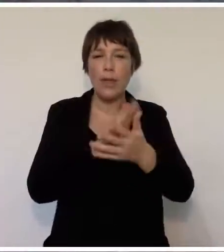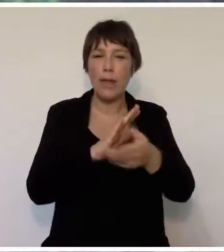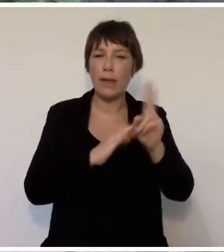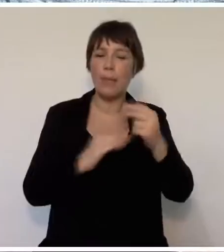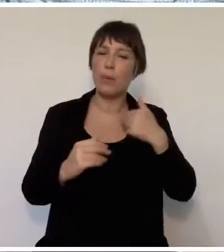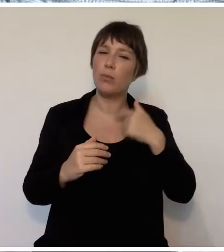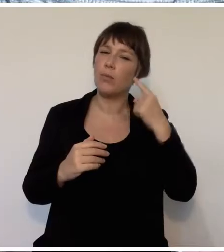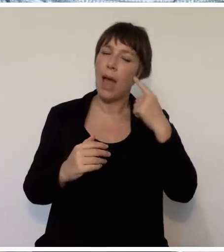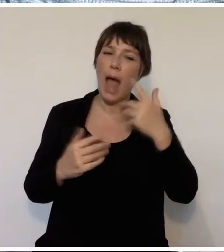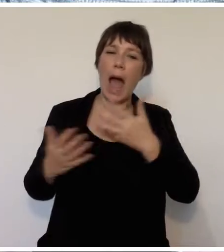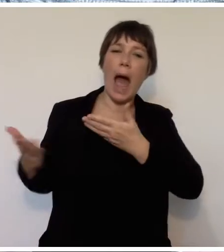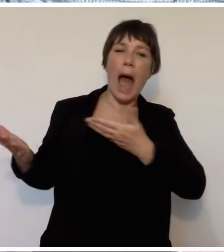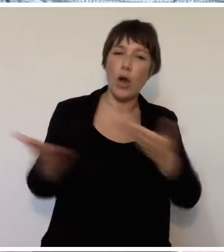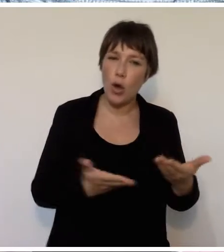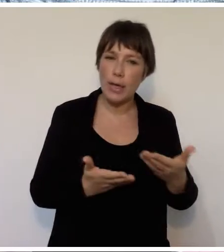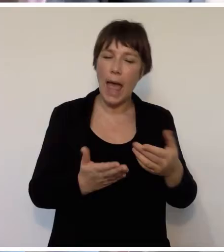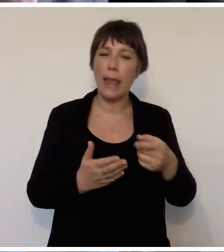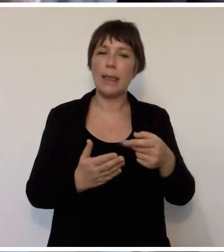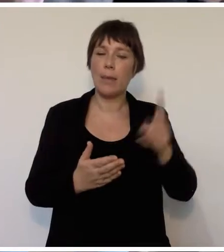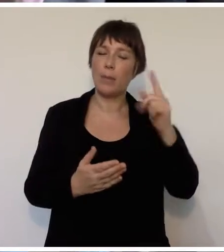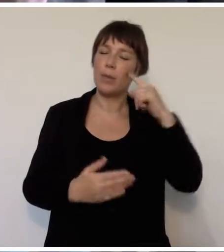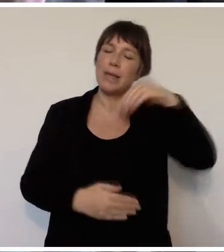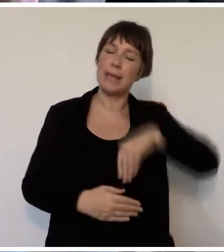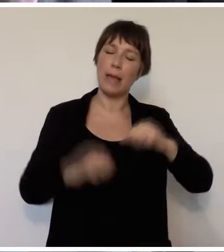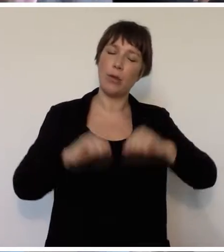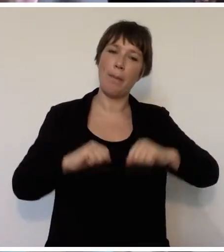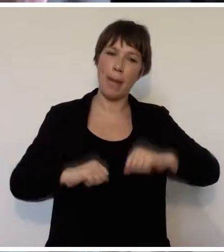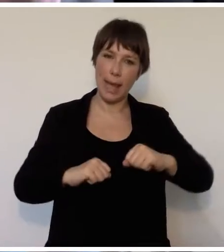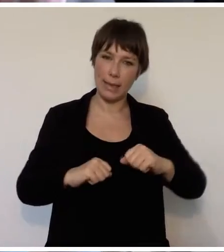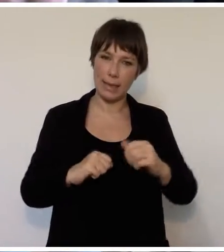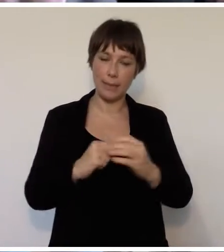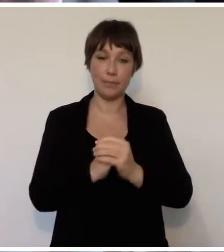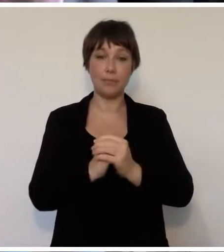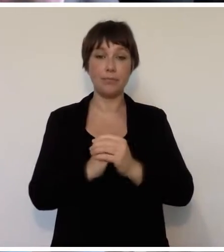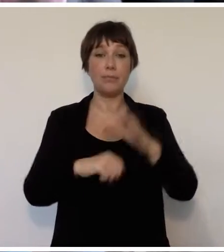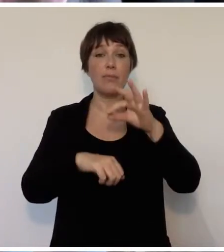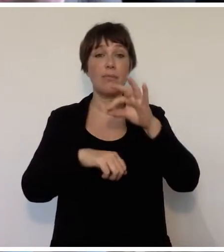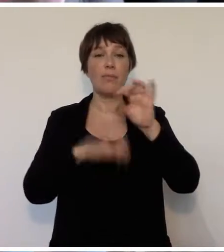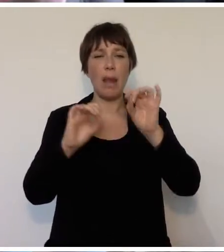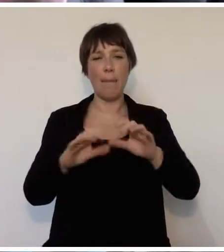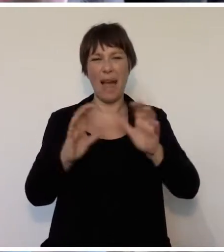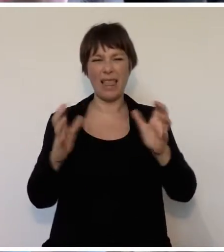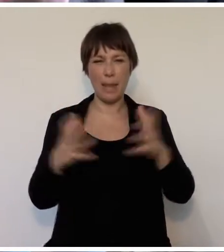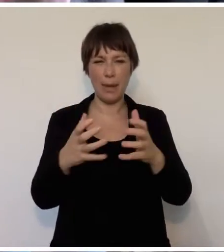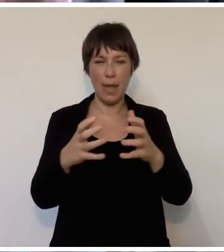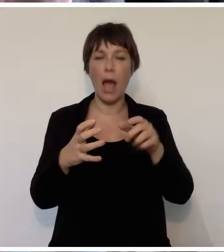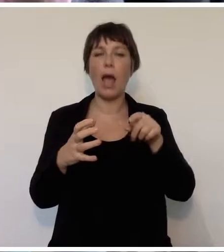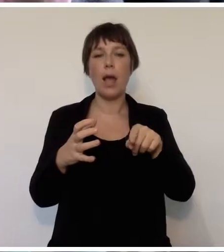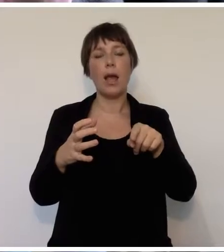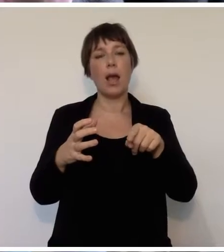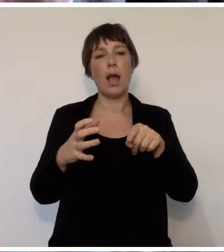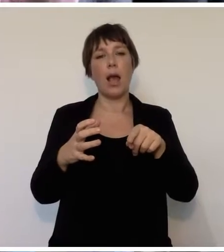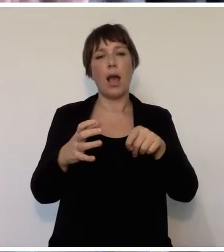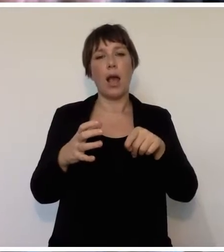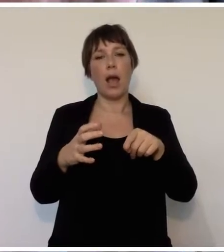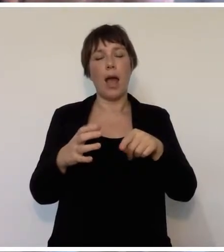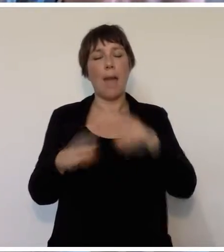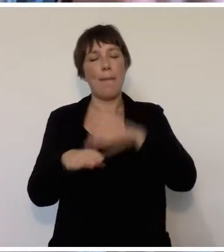leaves of their peers and why art can be a tool to improve the place where we live the place